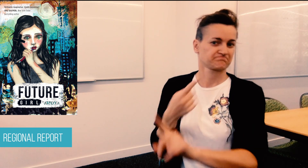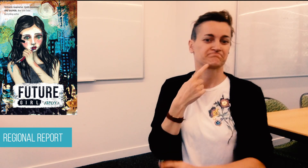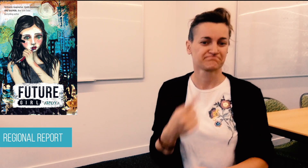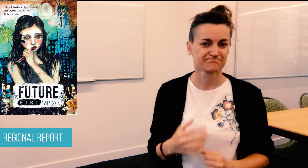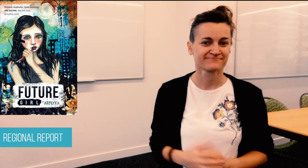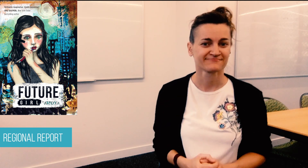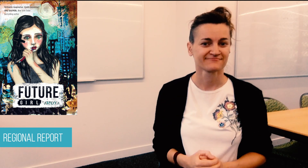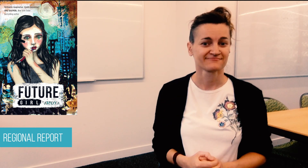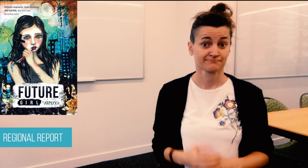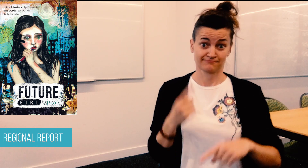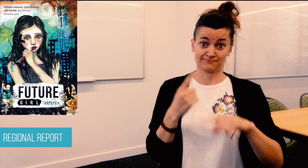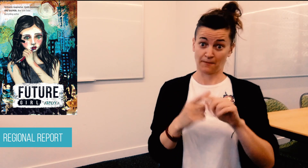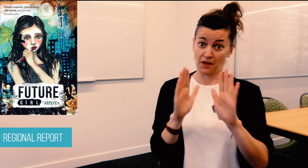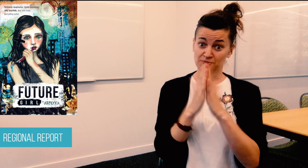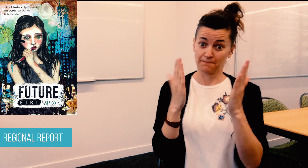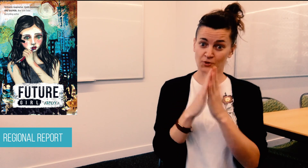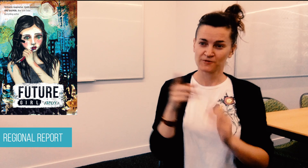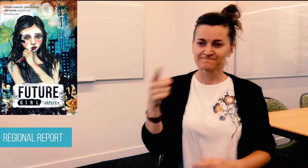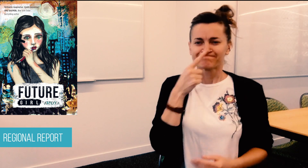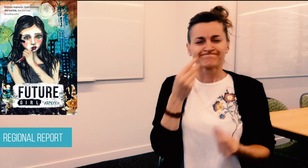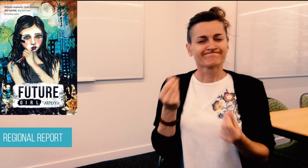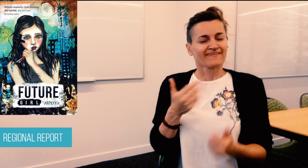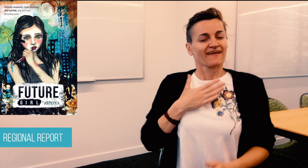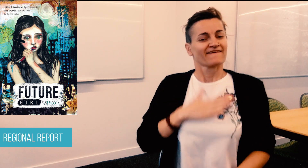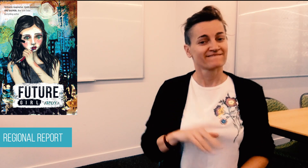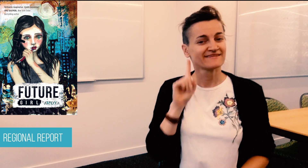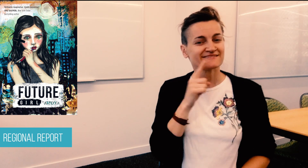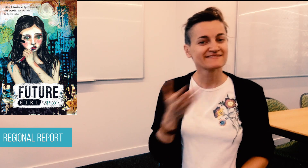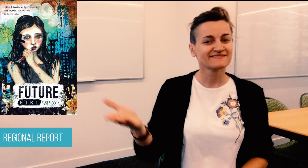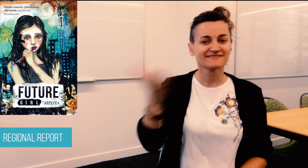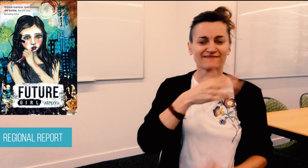of survival. Most of all, she hopes the book will